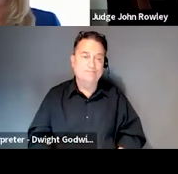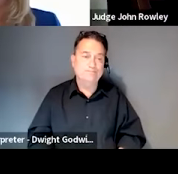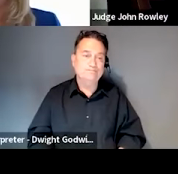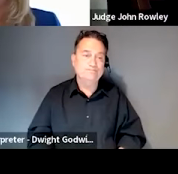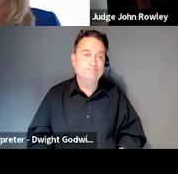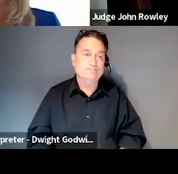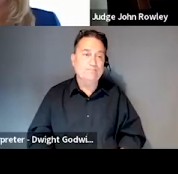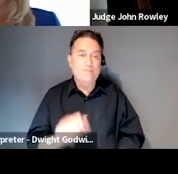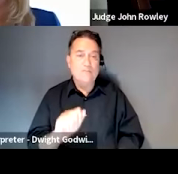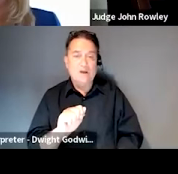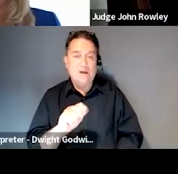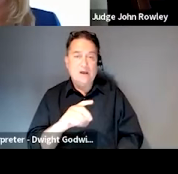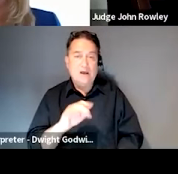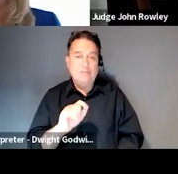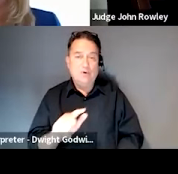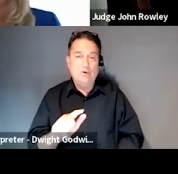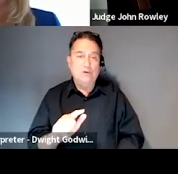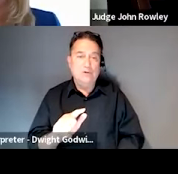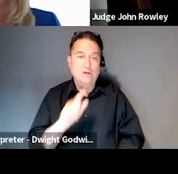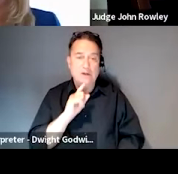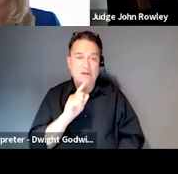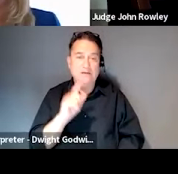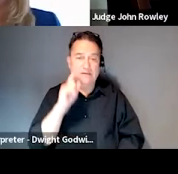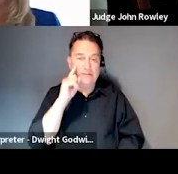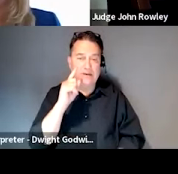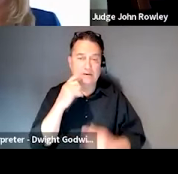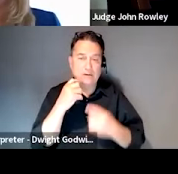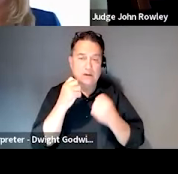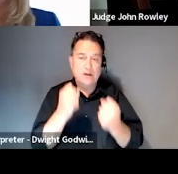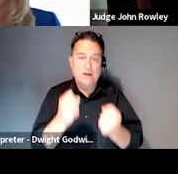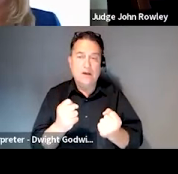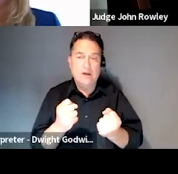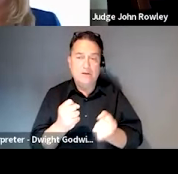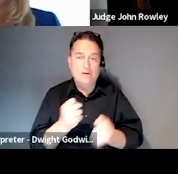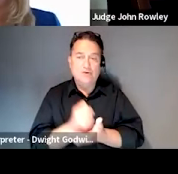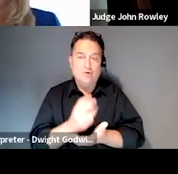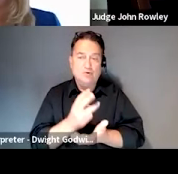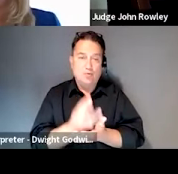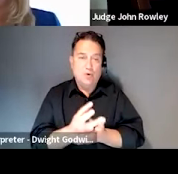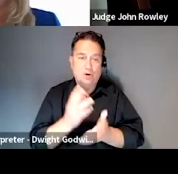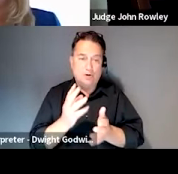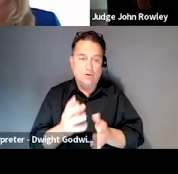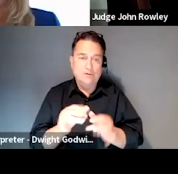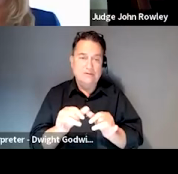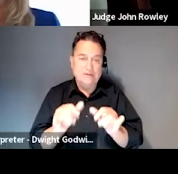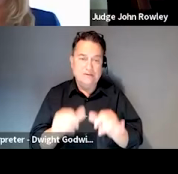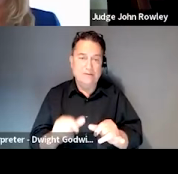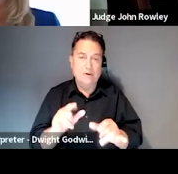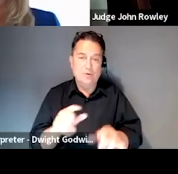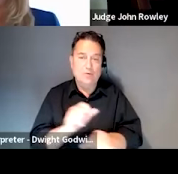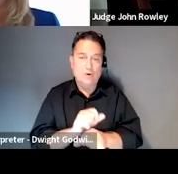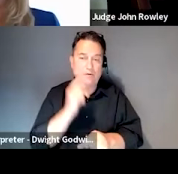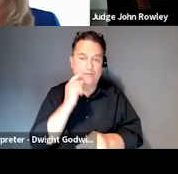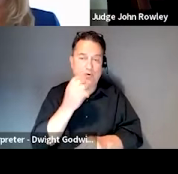And April Frey is the Mental Health Service Administrator at the Riverside University Health Center system, where she has worked for the past 19 years